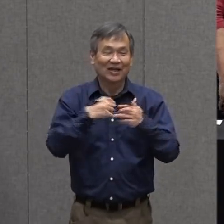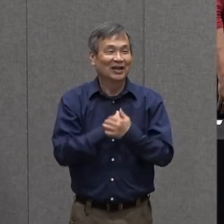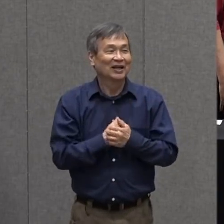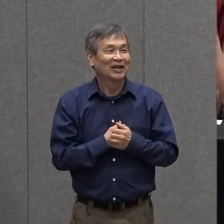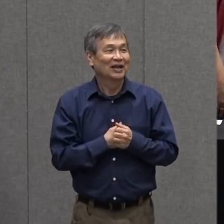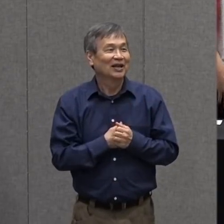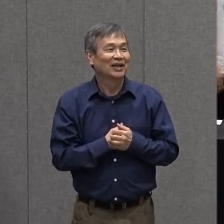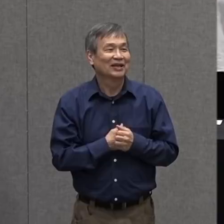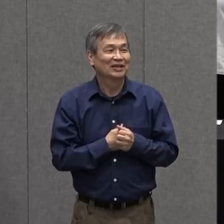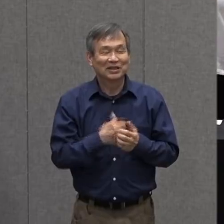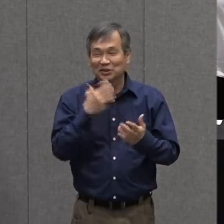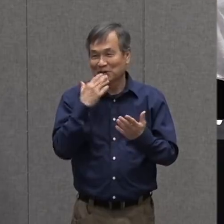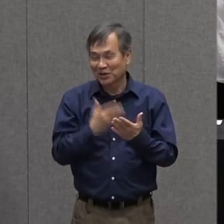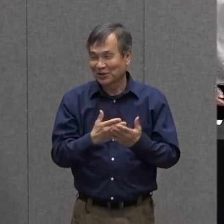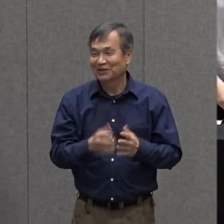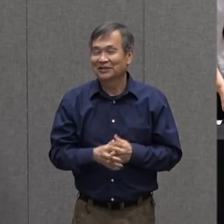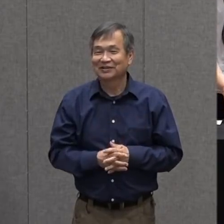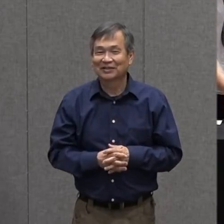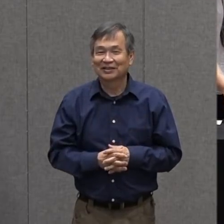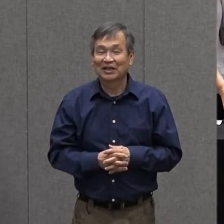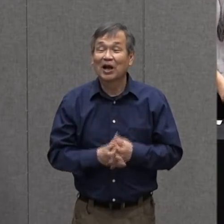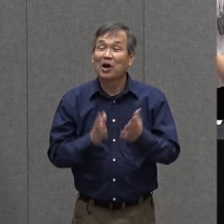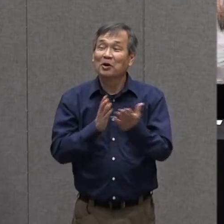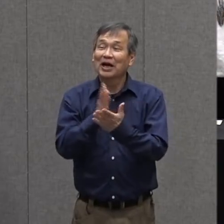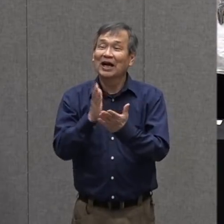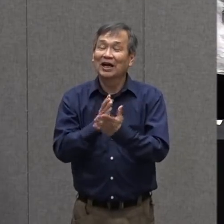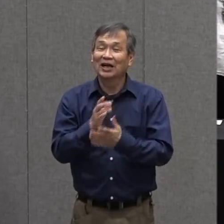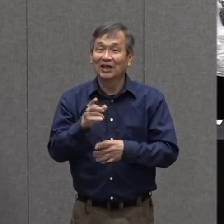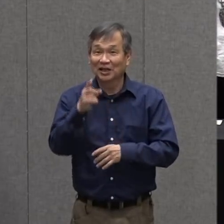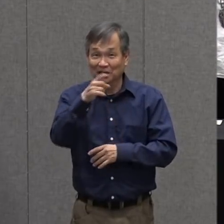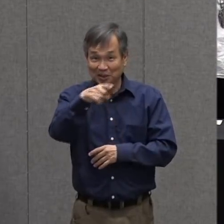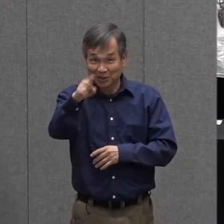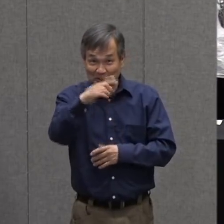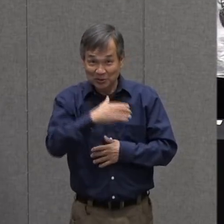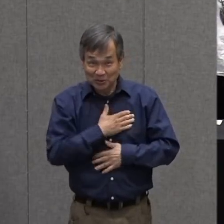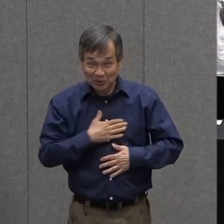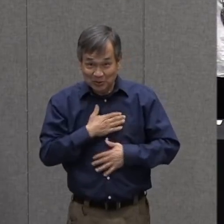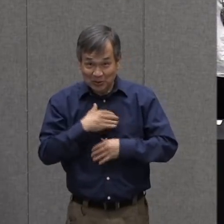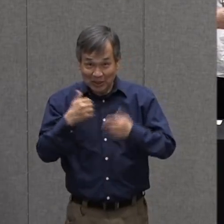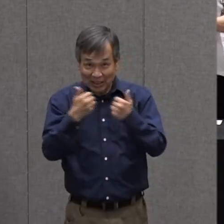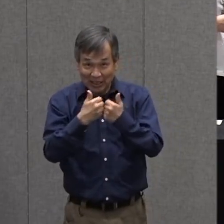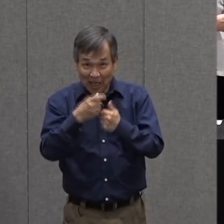It's all good, It's all good. All right. Did you guys enjoy that game? Is that a game that you could play at home